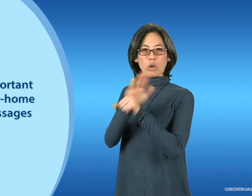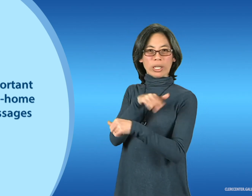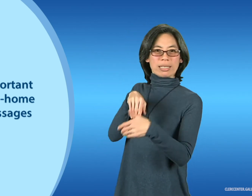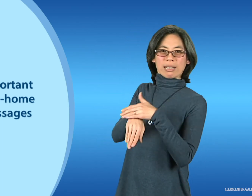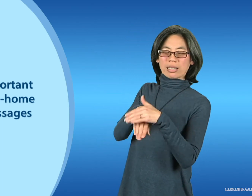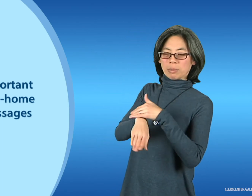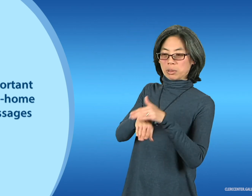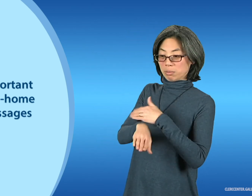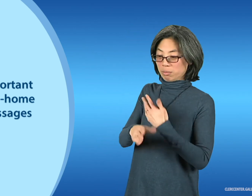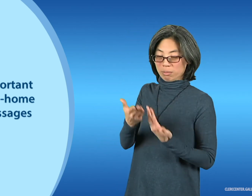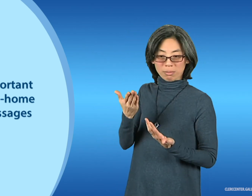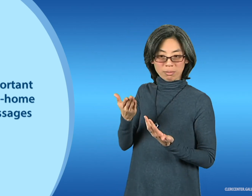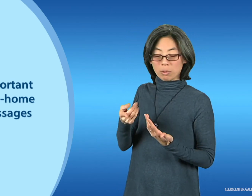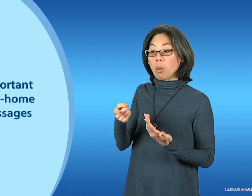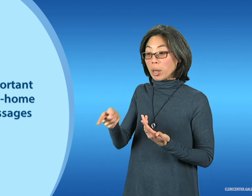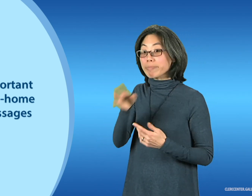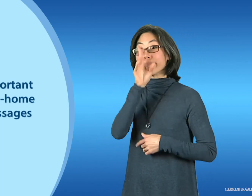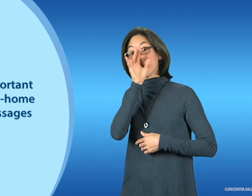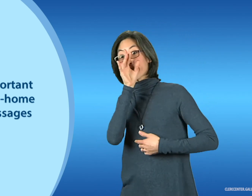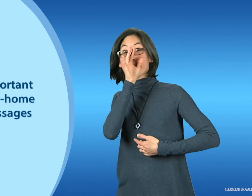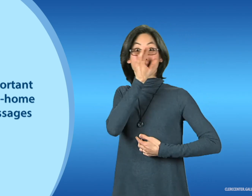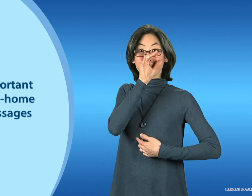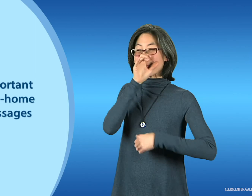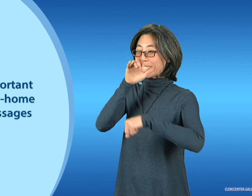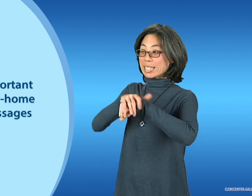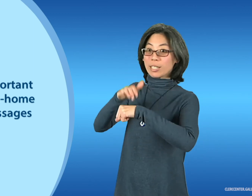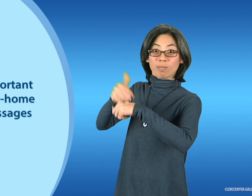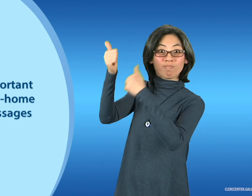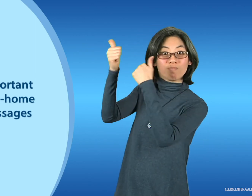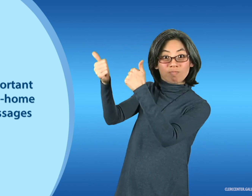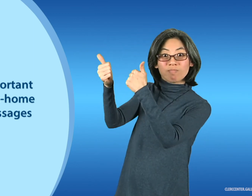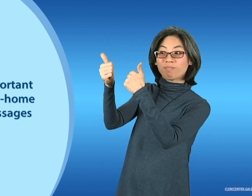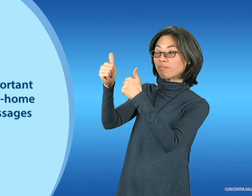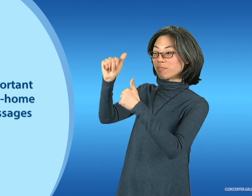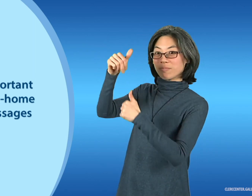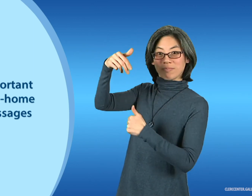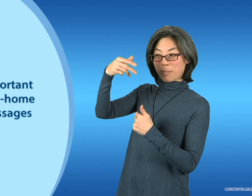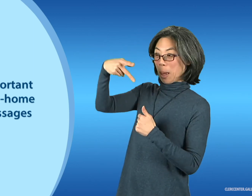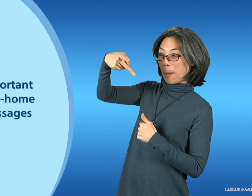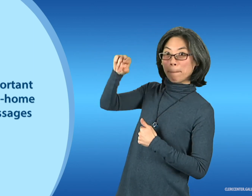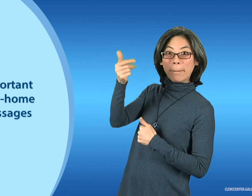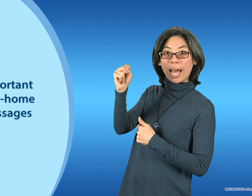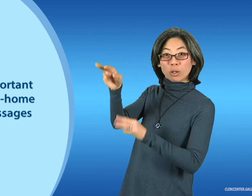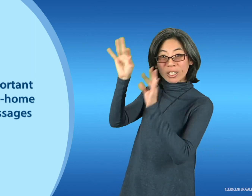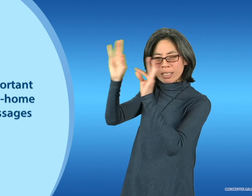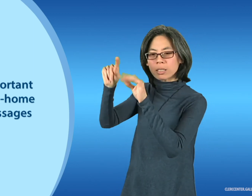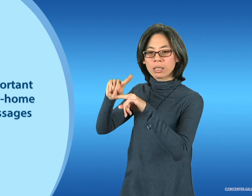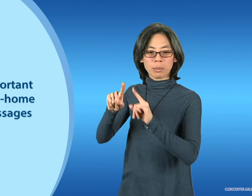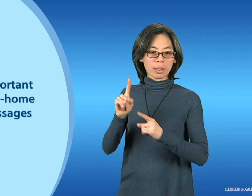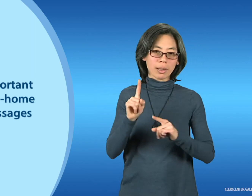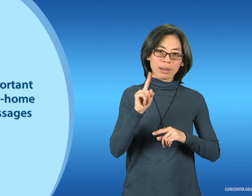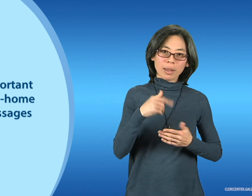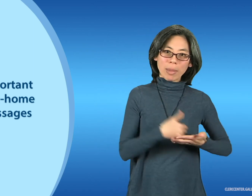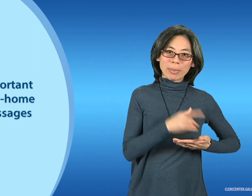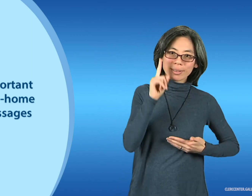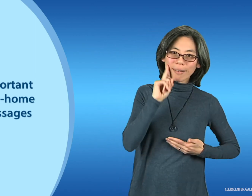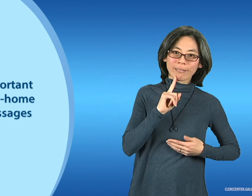the child doesn't have full access to it. For instance, we can speak terrific English to a child and the patterns are very clear of that input, but if the baby's deaf